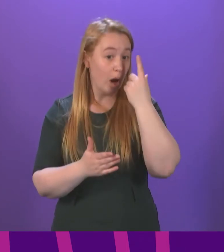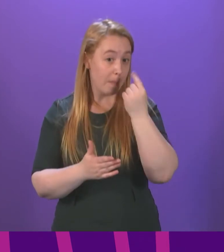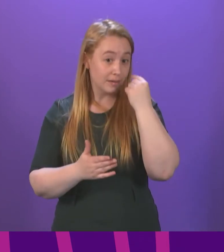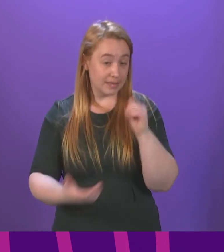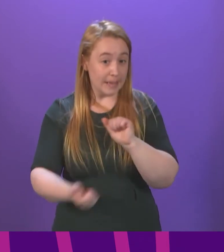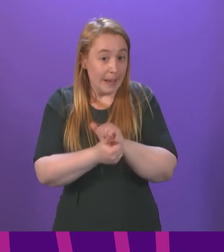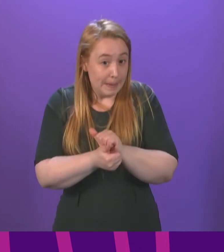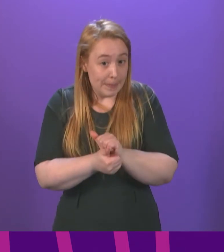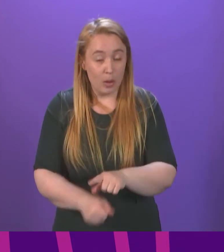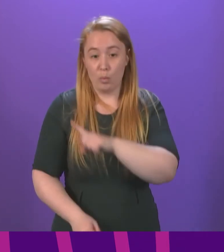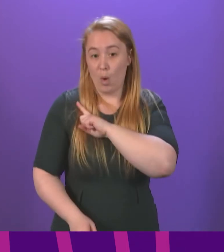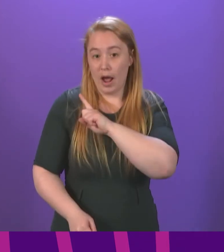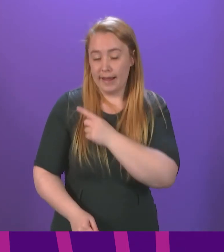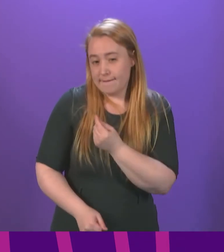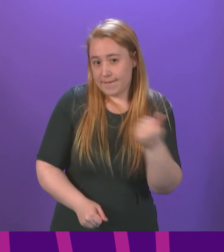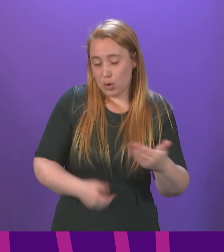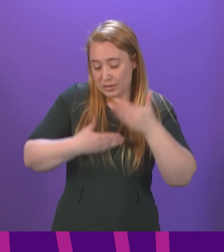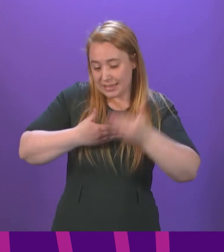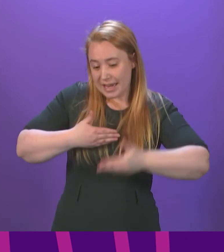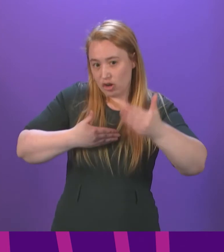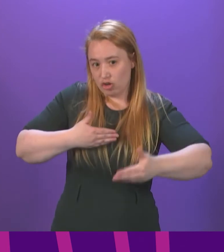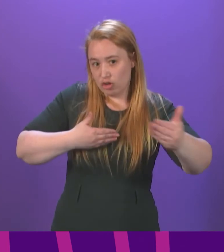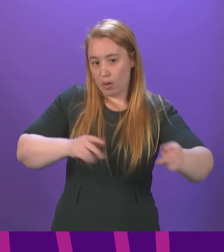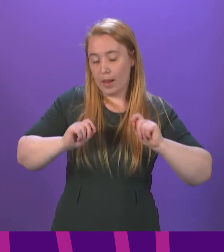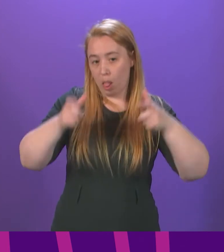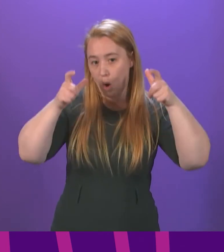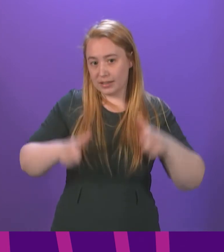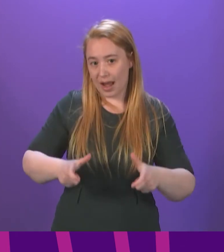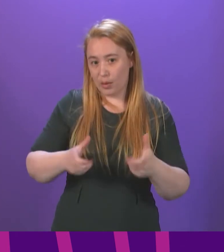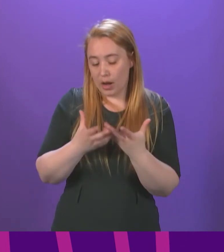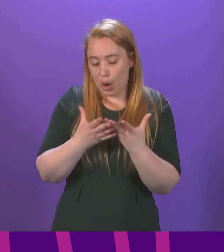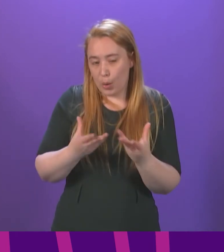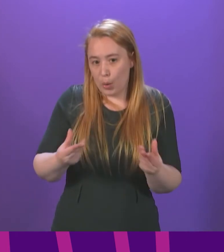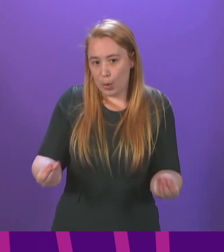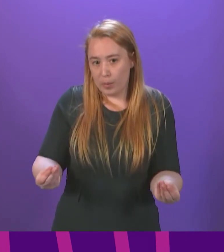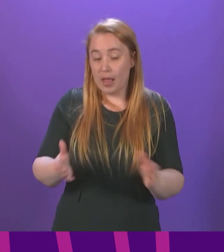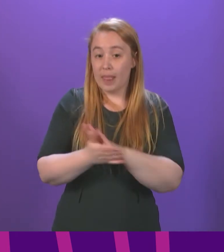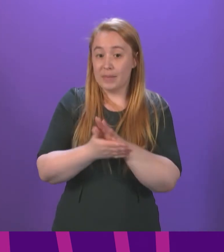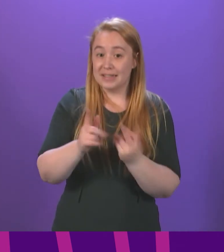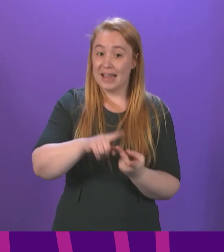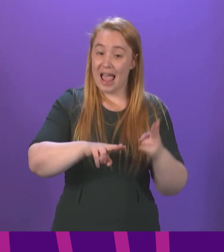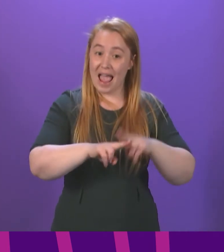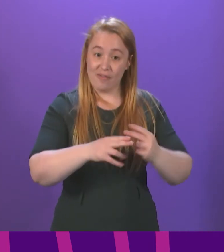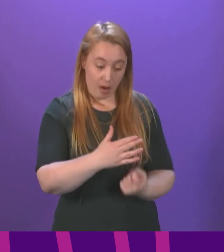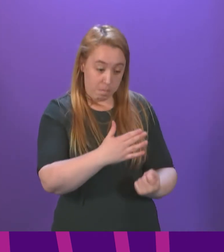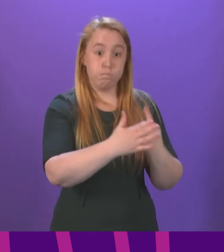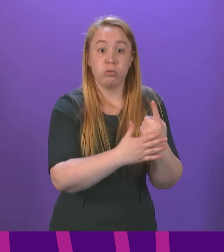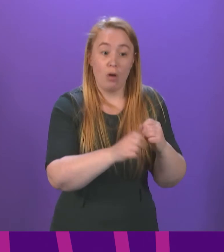especially in the next few stages as we ease out of lockdown. Should there be other outbreaks for which we need to utilise that testing resource, it is important that we have that